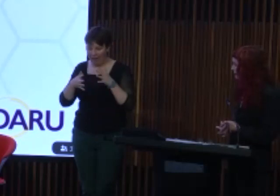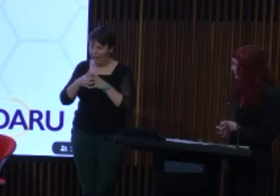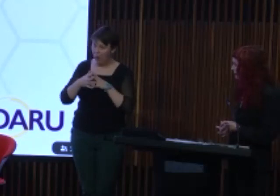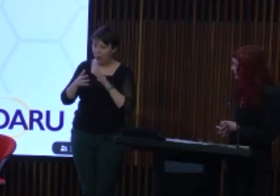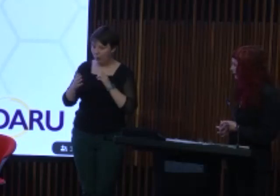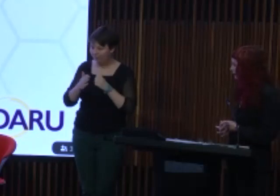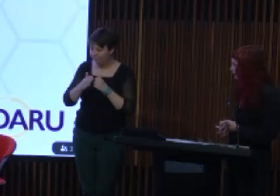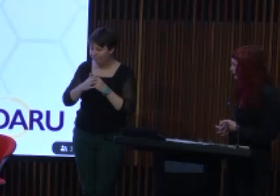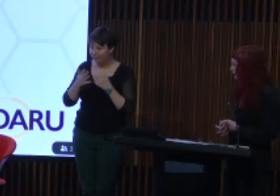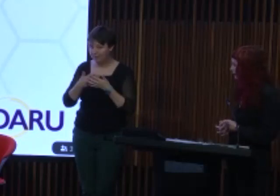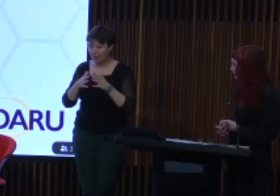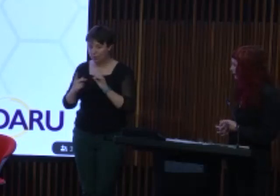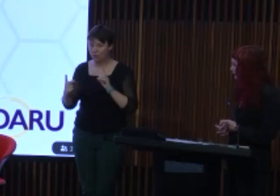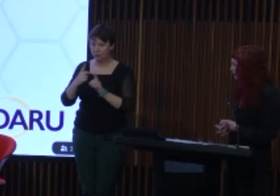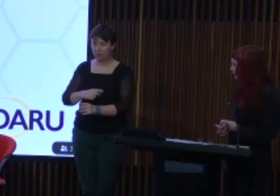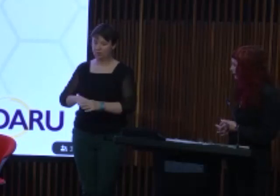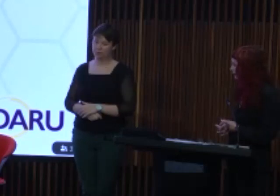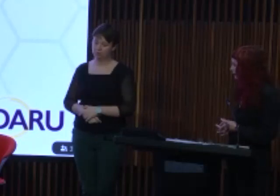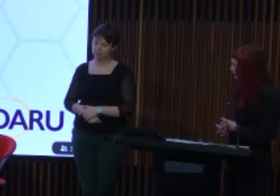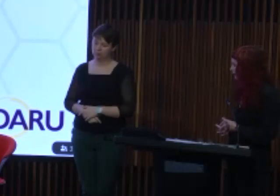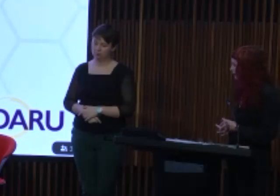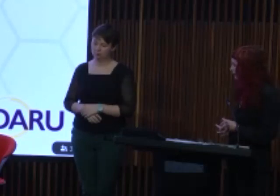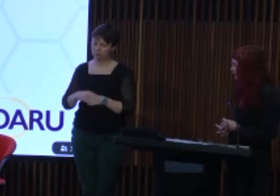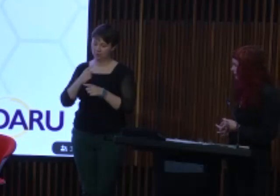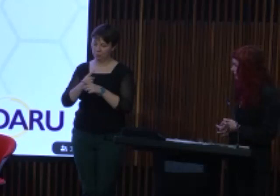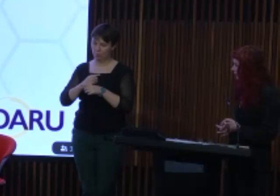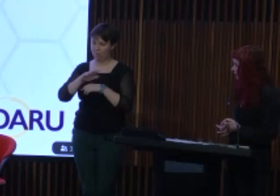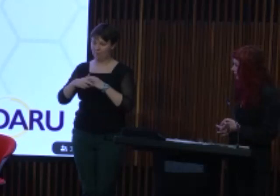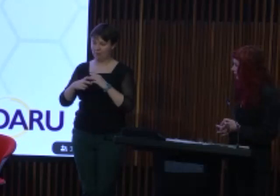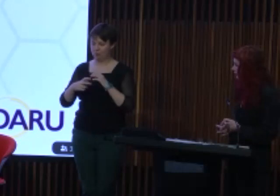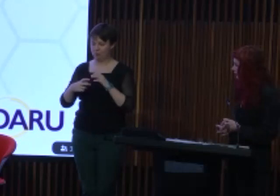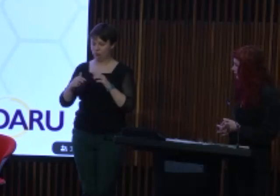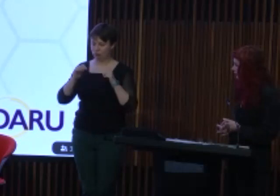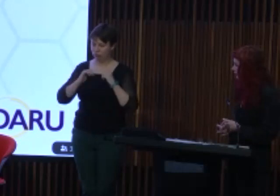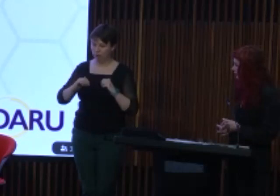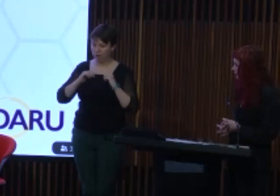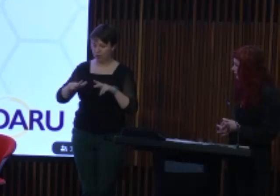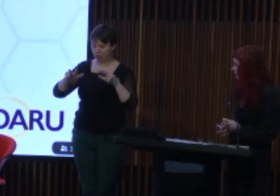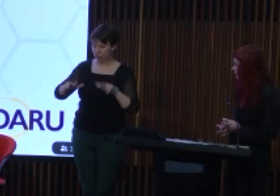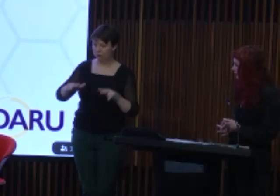get the supports they need? We also talked about accreditation and training for disability advocates.